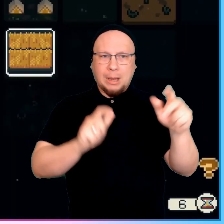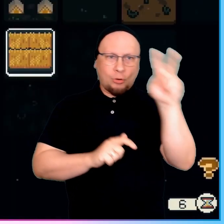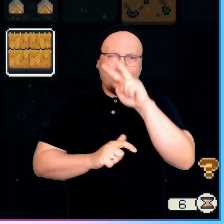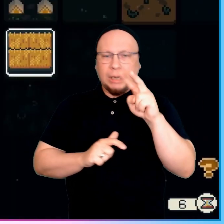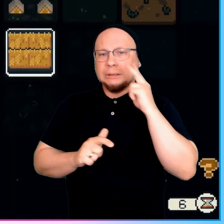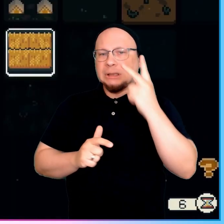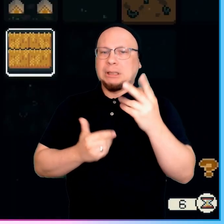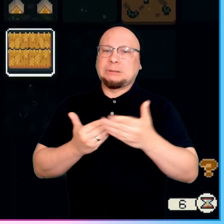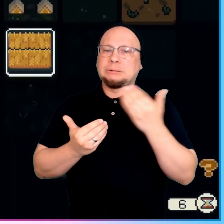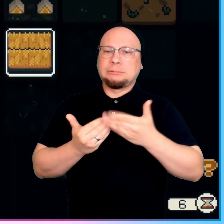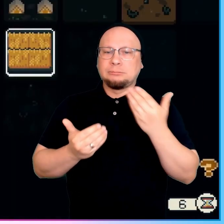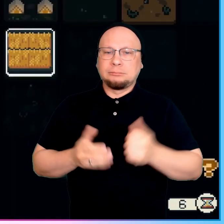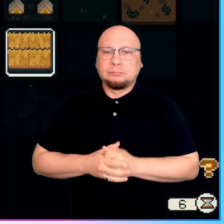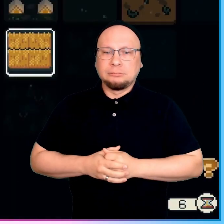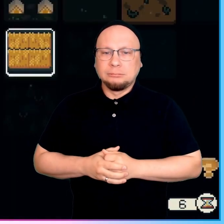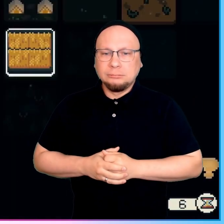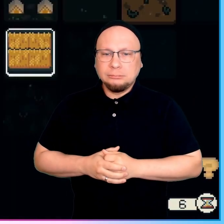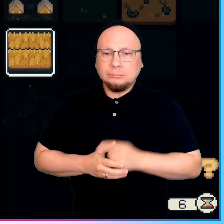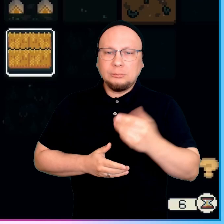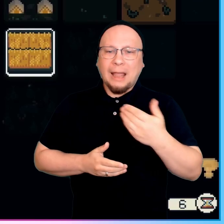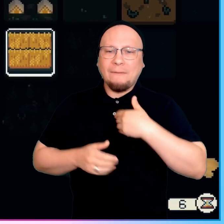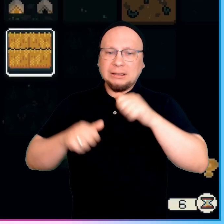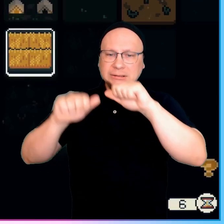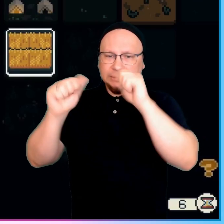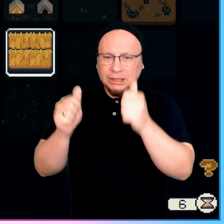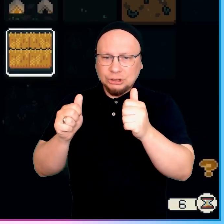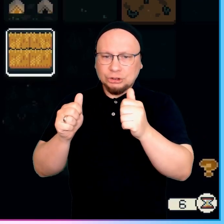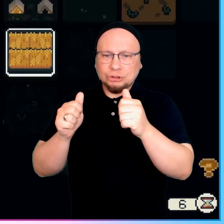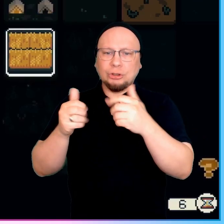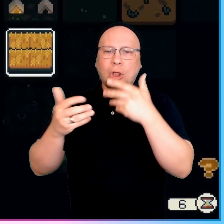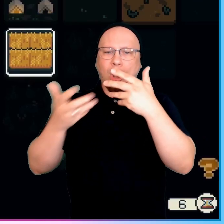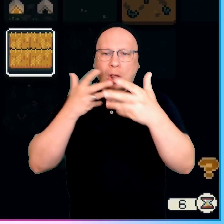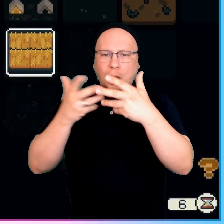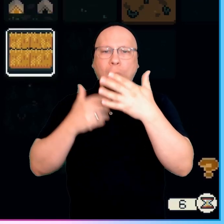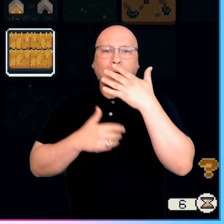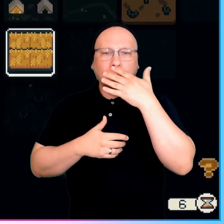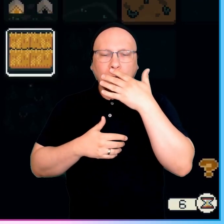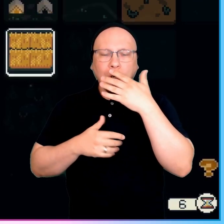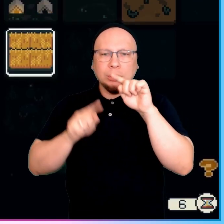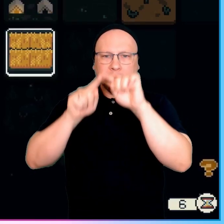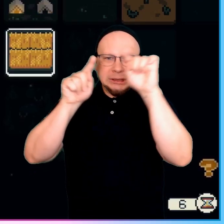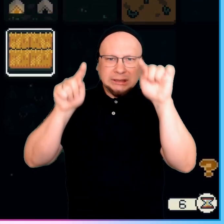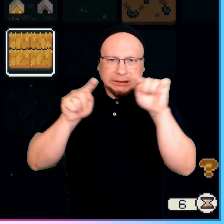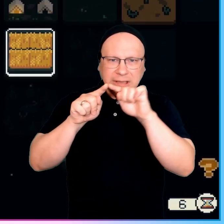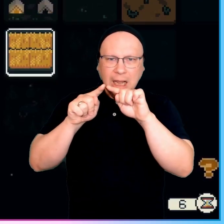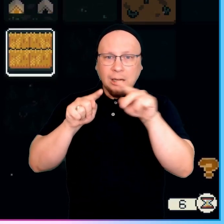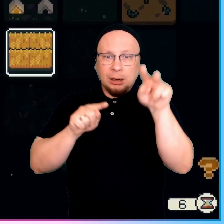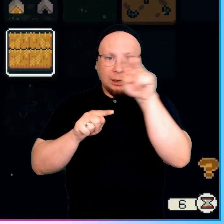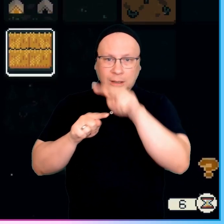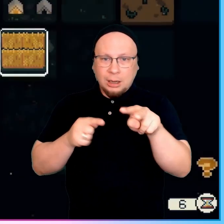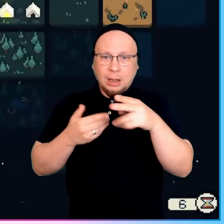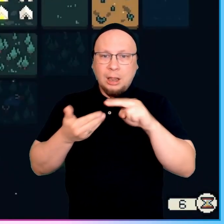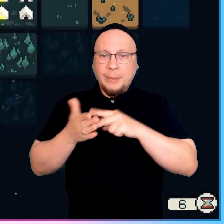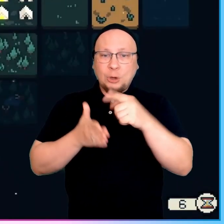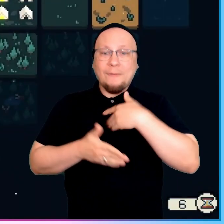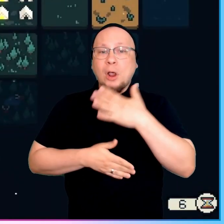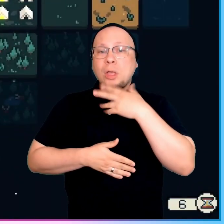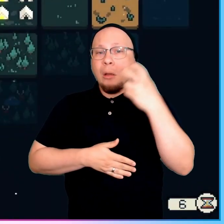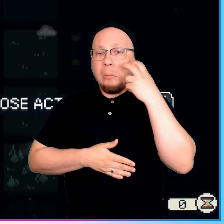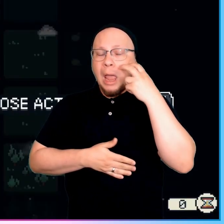The game uses signs, shapes, and high contrast colours, so you can play it whatever type of colour blindness you might have.